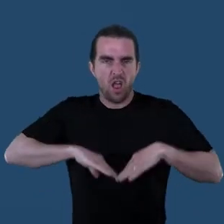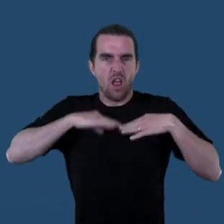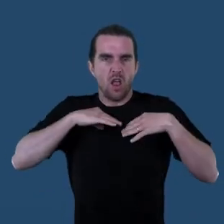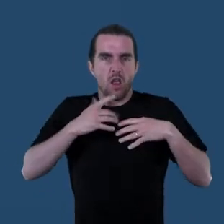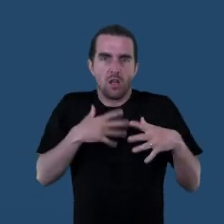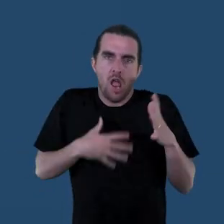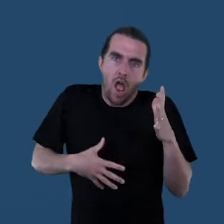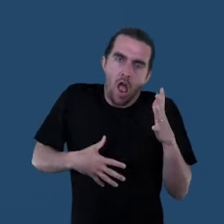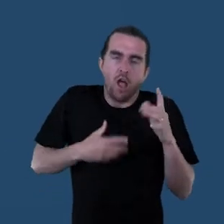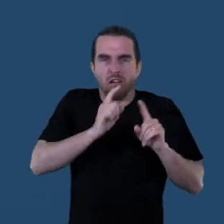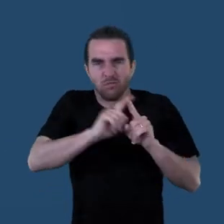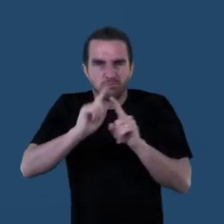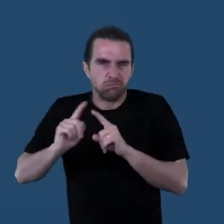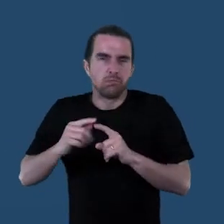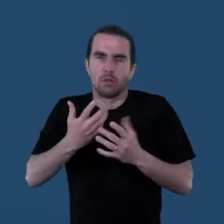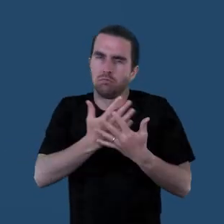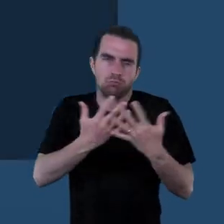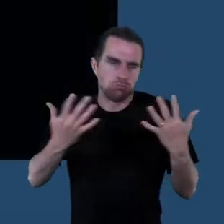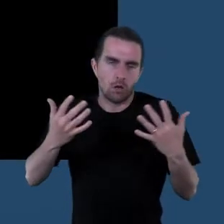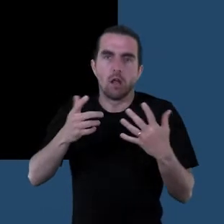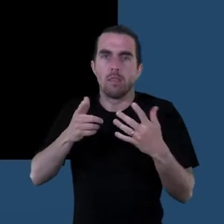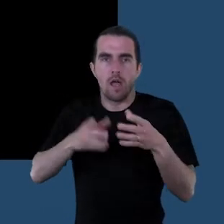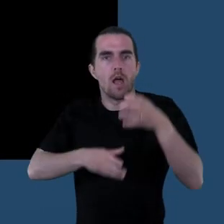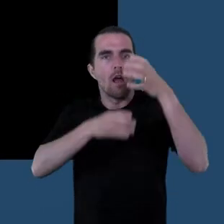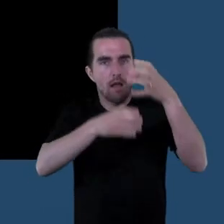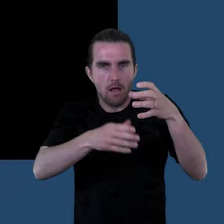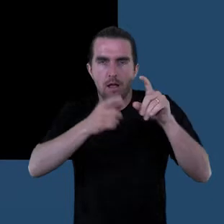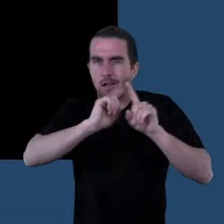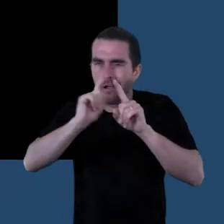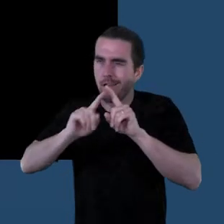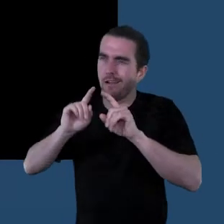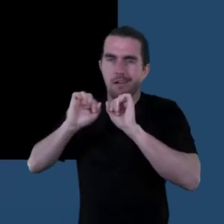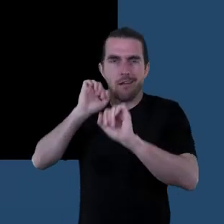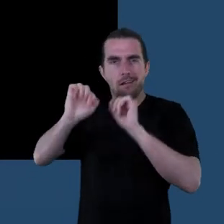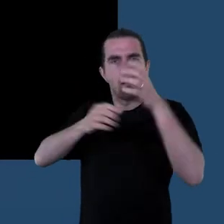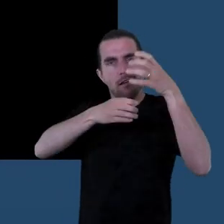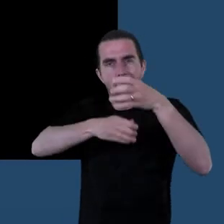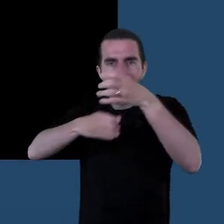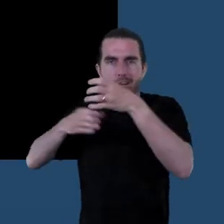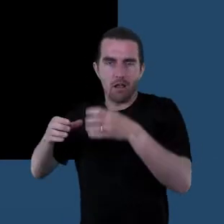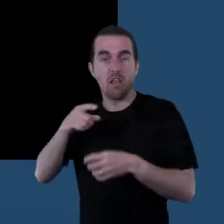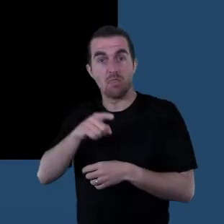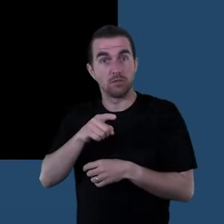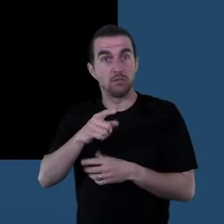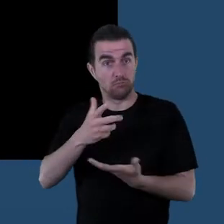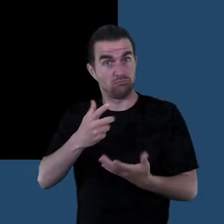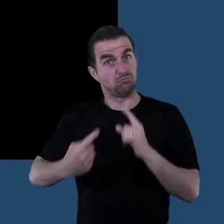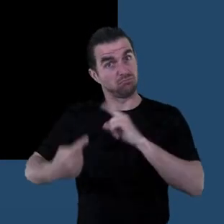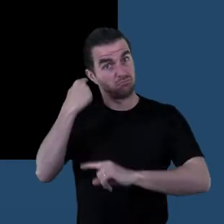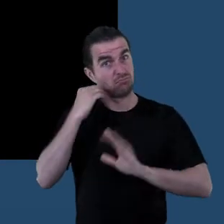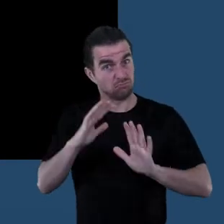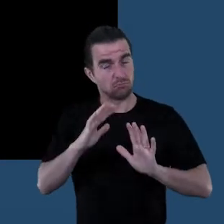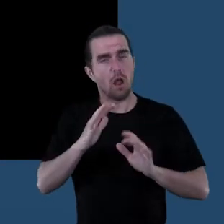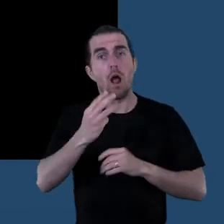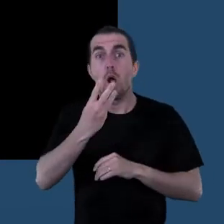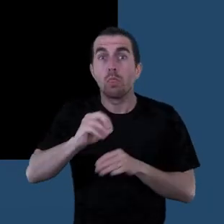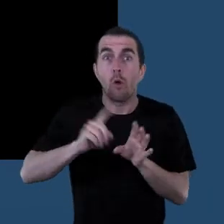of plants and animals and minerals and so on and the categories that they exist within. Now, what's happened over the past 30 years